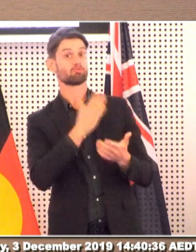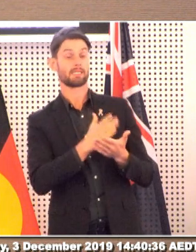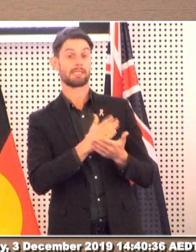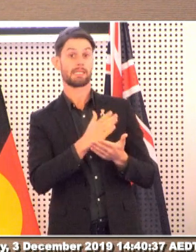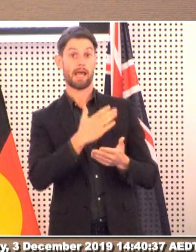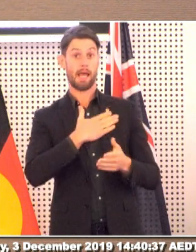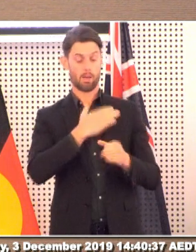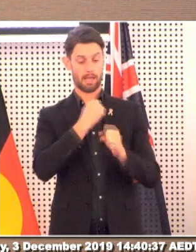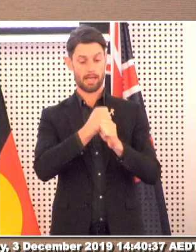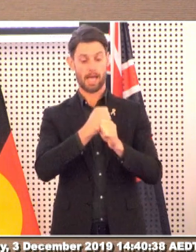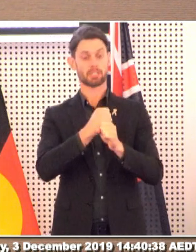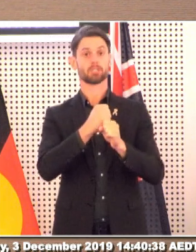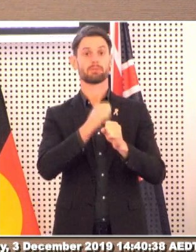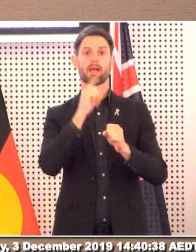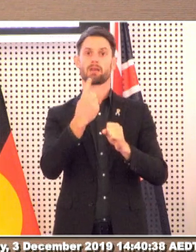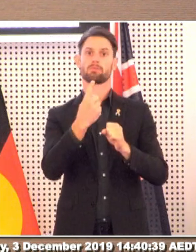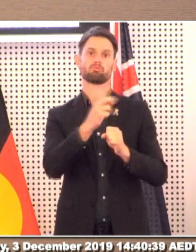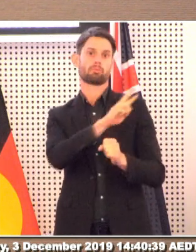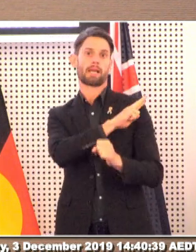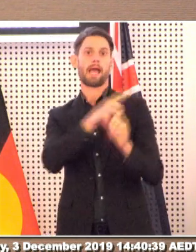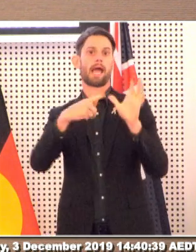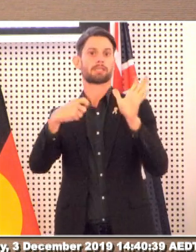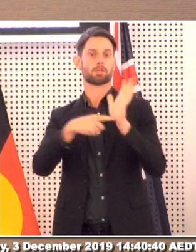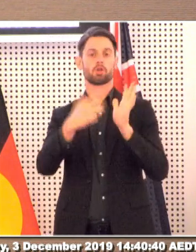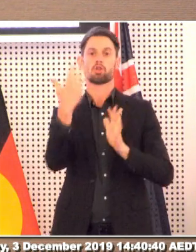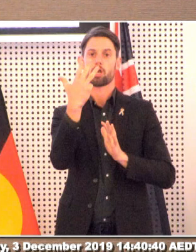1986 – that’s the current Guardianship and Administration Act.